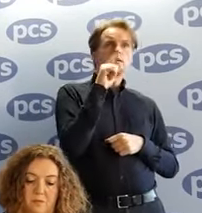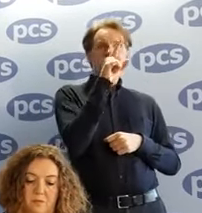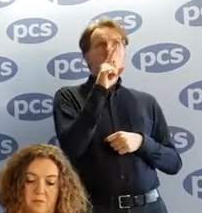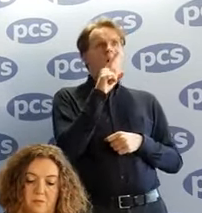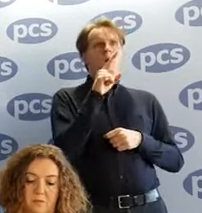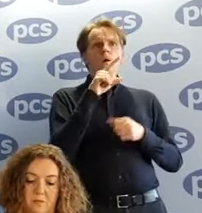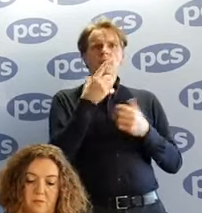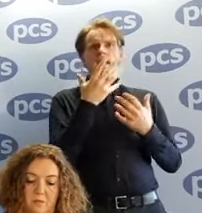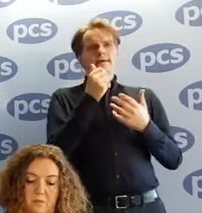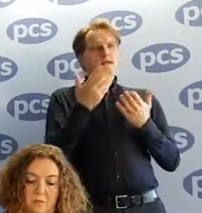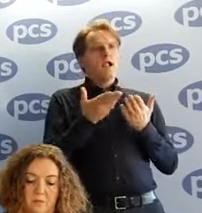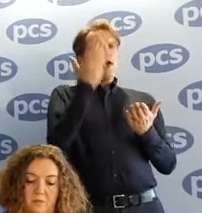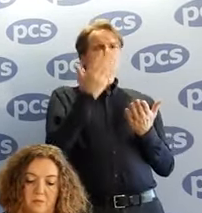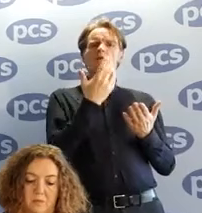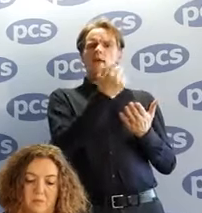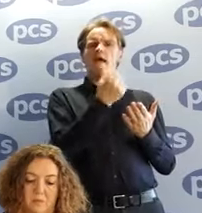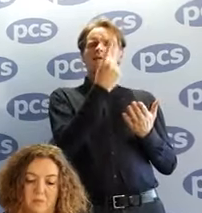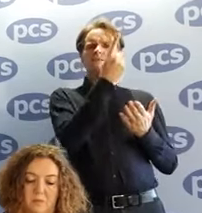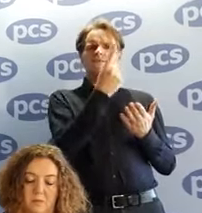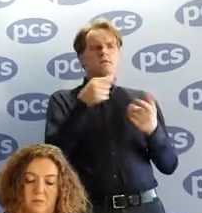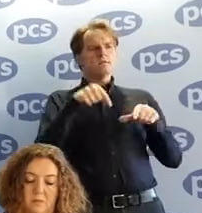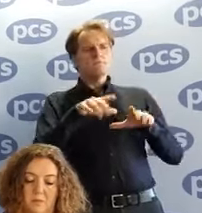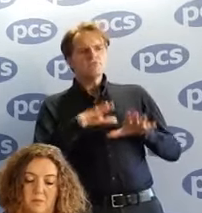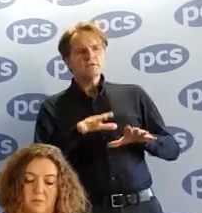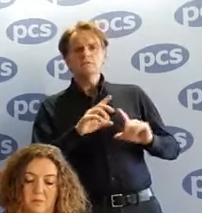inflation pay raises that's our message get behind the campaign